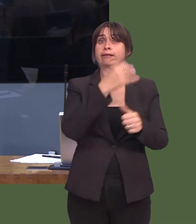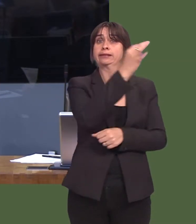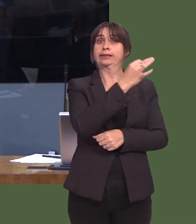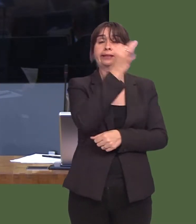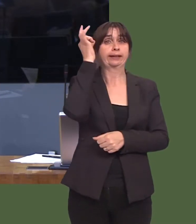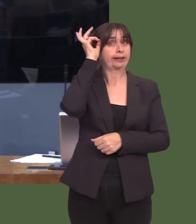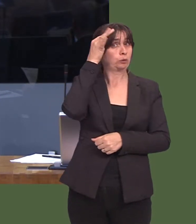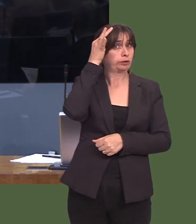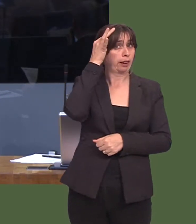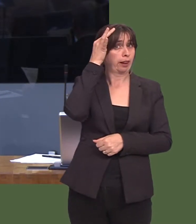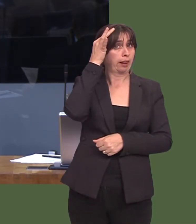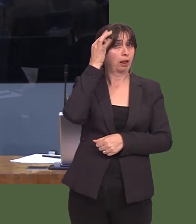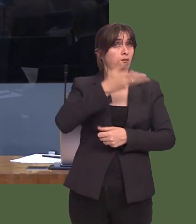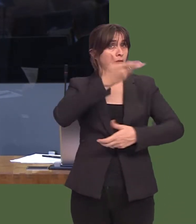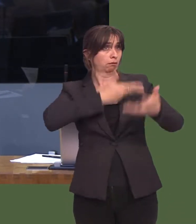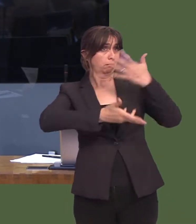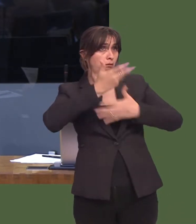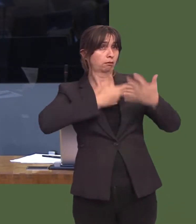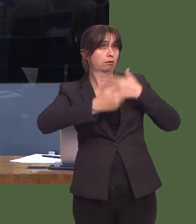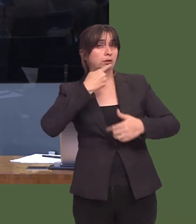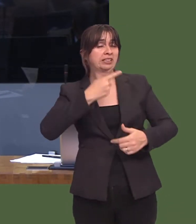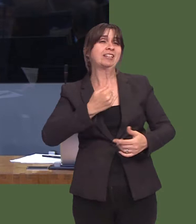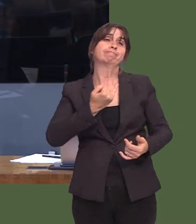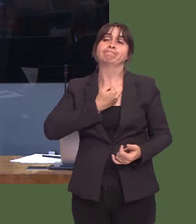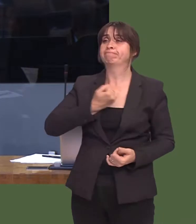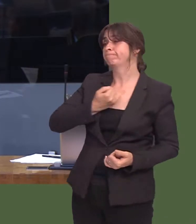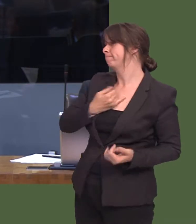say is true, that whatís at the heart of this decision, beyond any doubt, is the decision